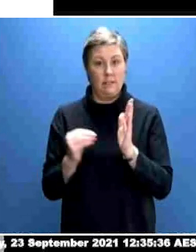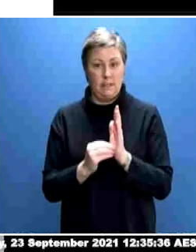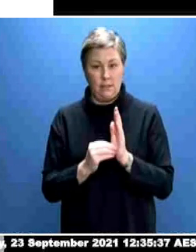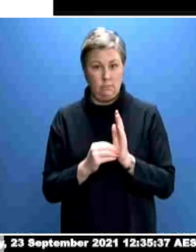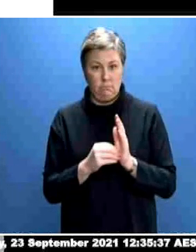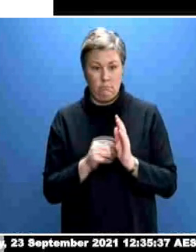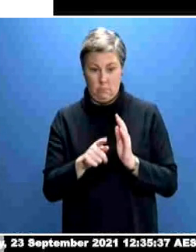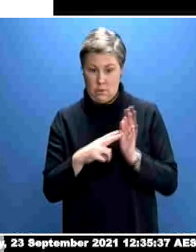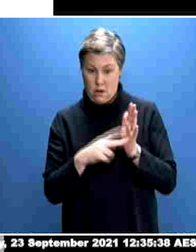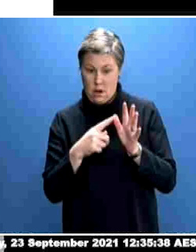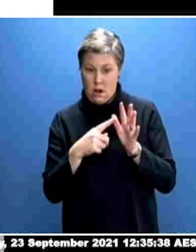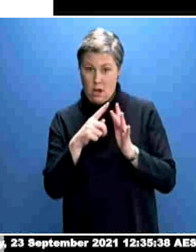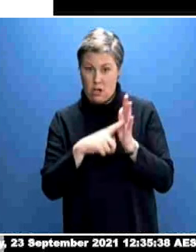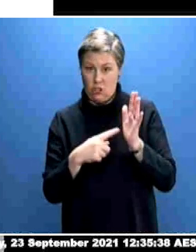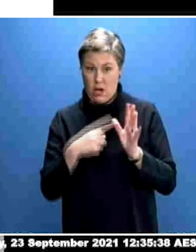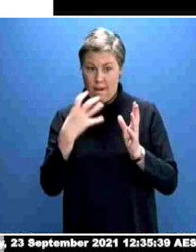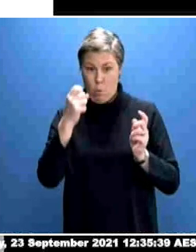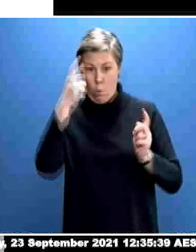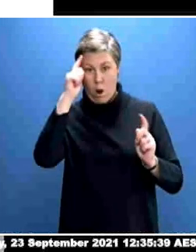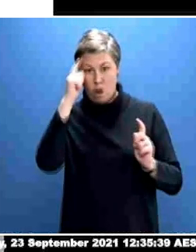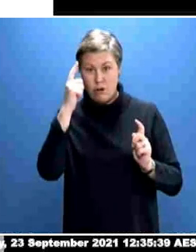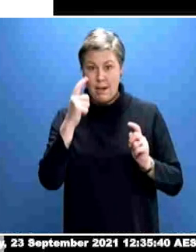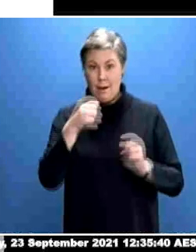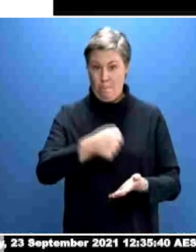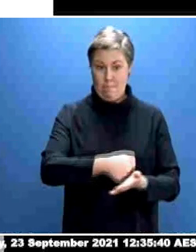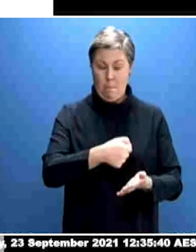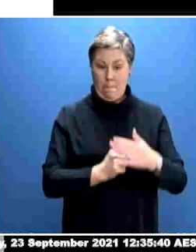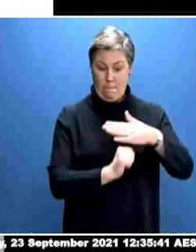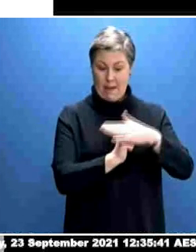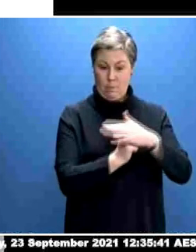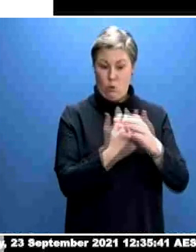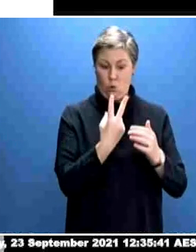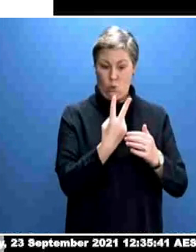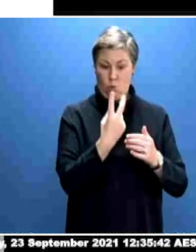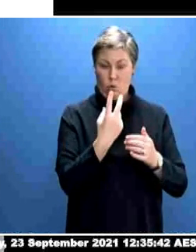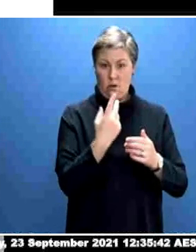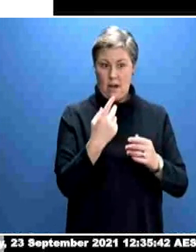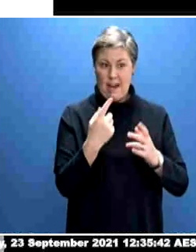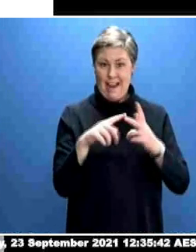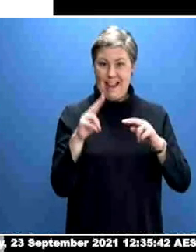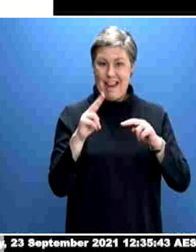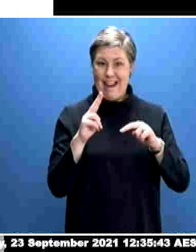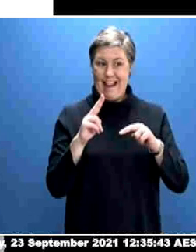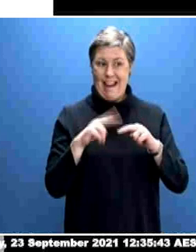a maximum period not being defined? That's definitely a serious concern.